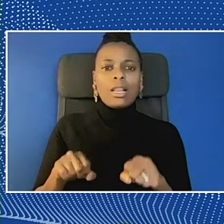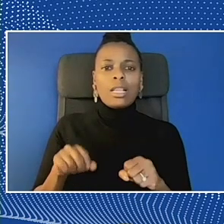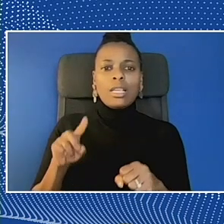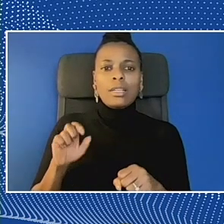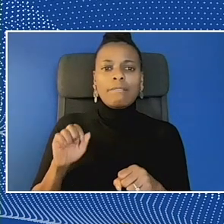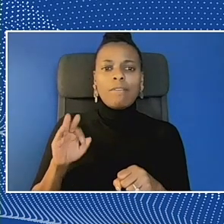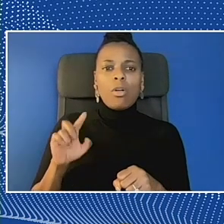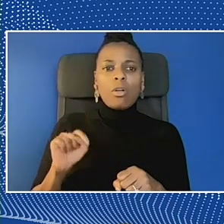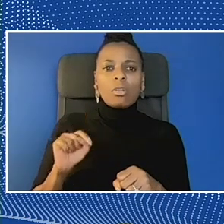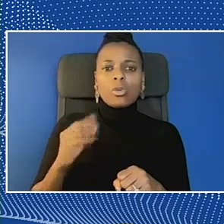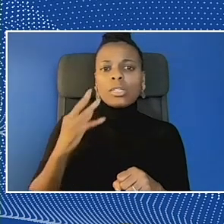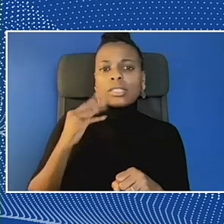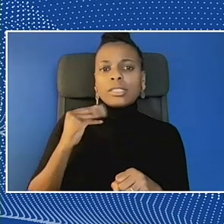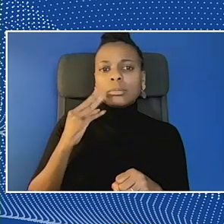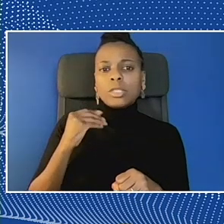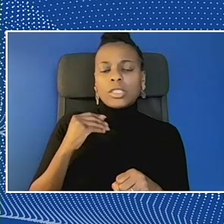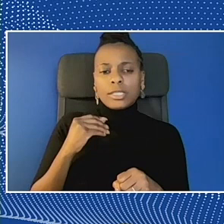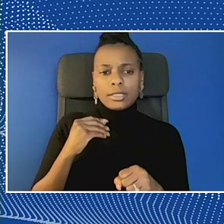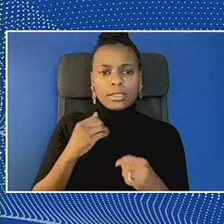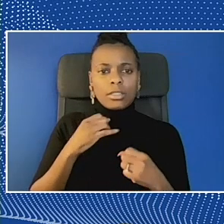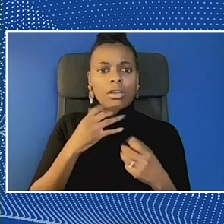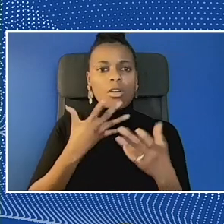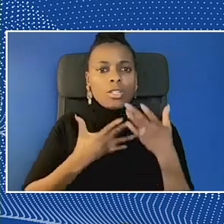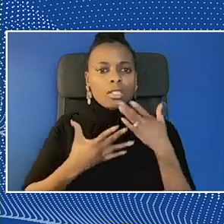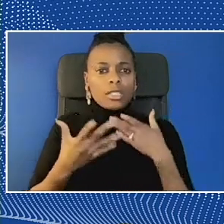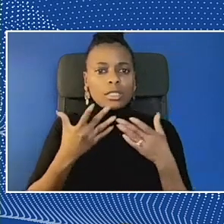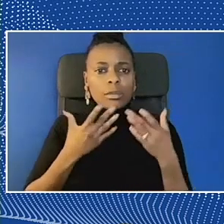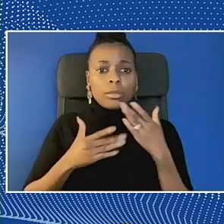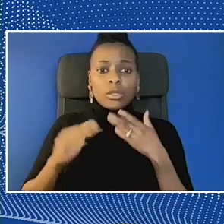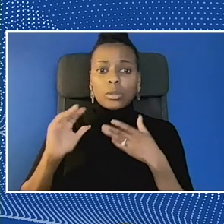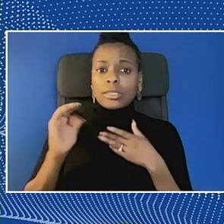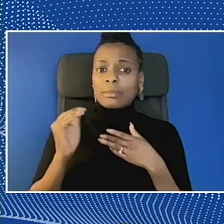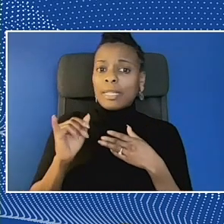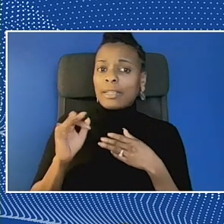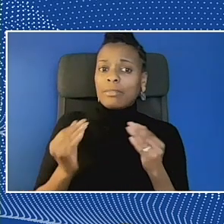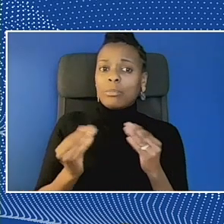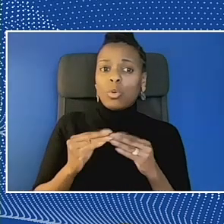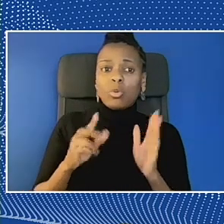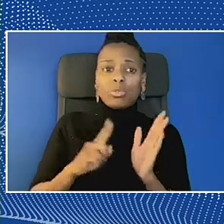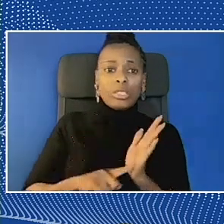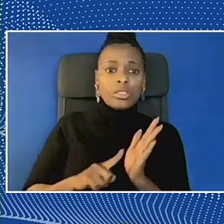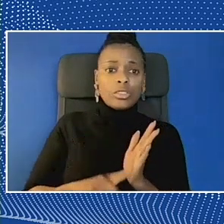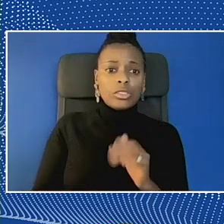And if that is the case, it seems like if more research and time is needed to build